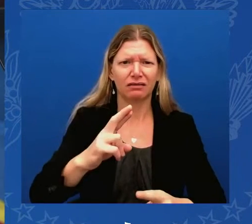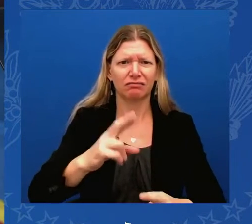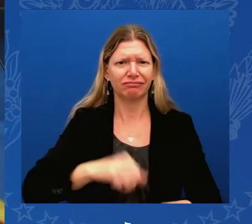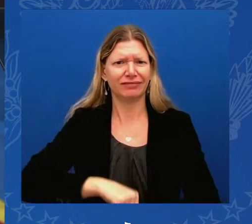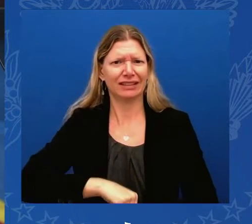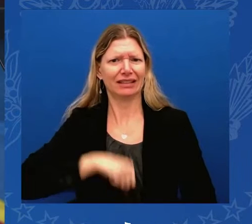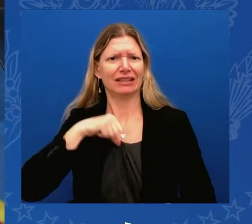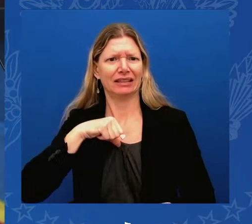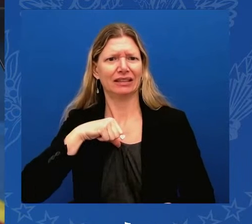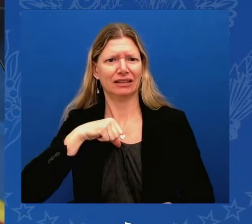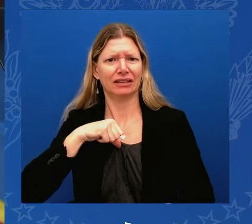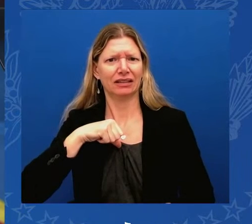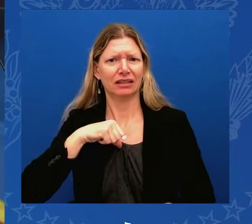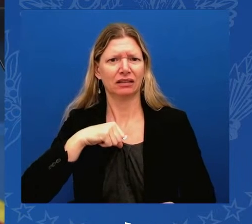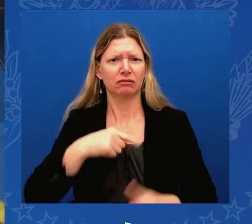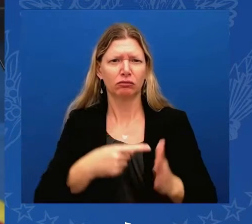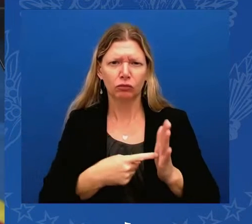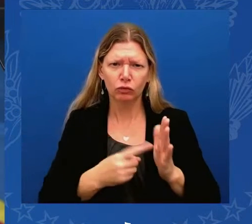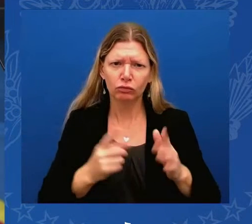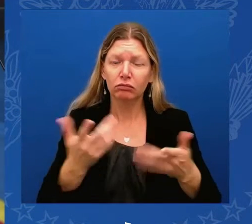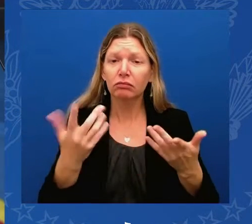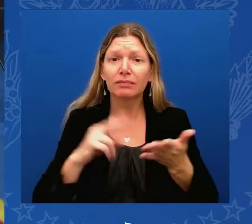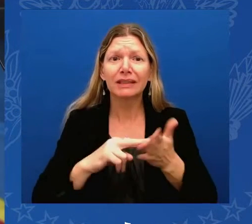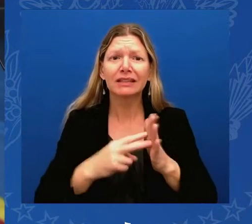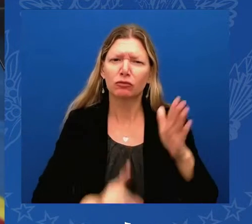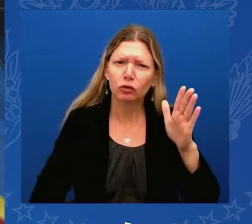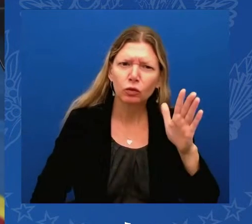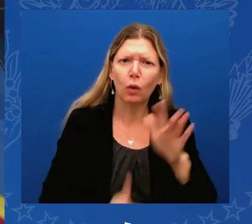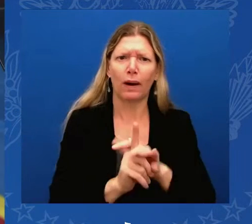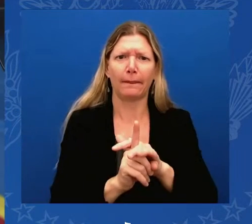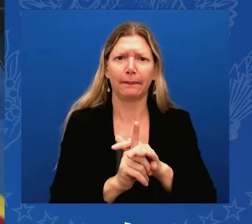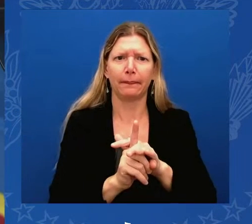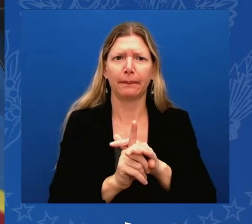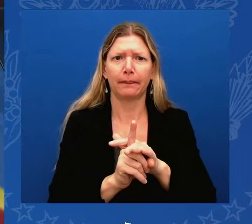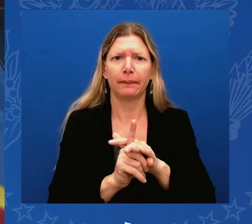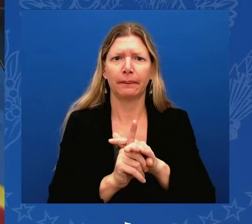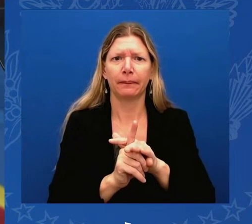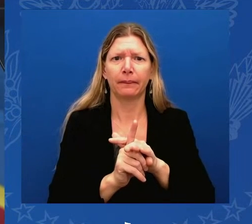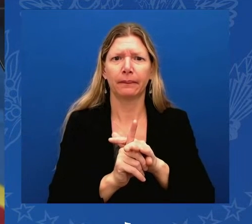and leaving no one behind and defending freedoms. It's about standing up to the abuse of power,